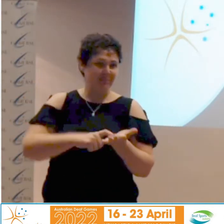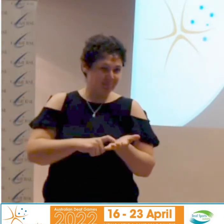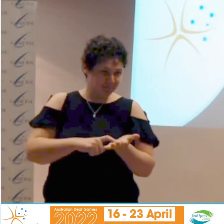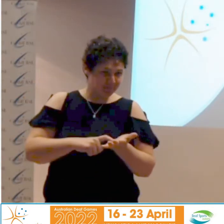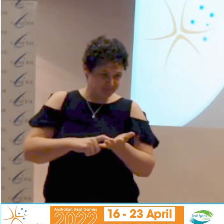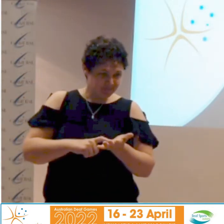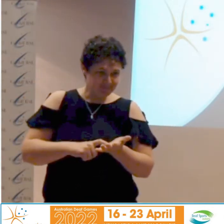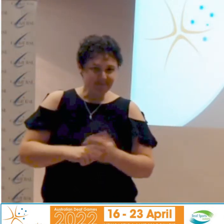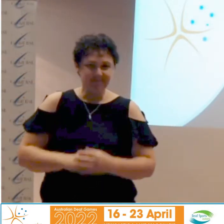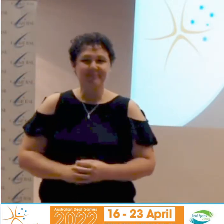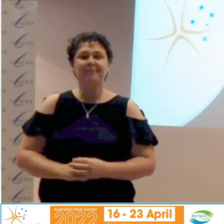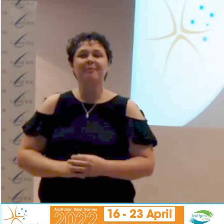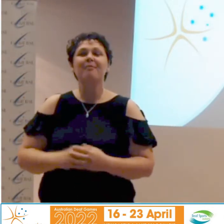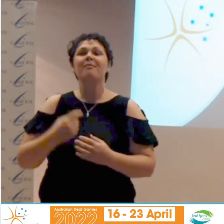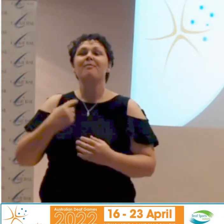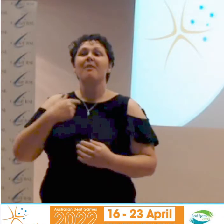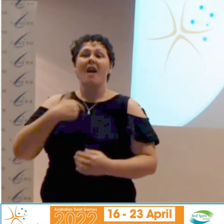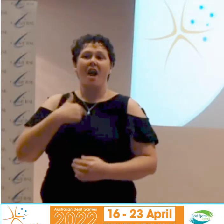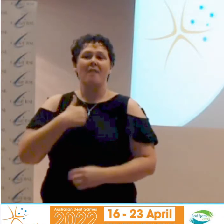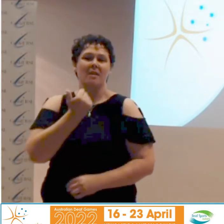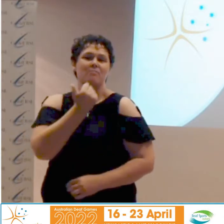to acknowledge the land that we meet on this day